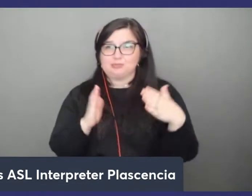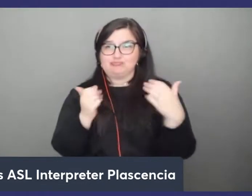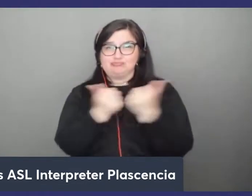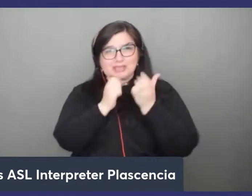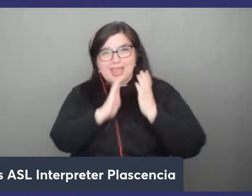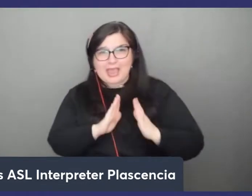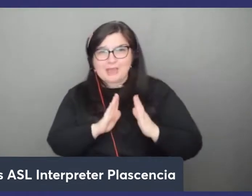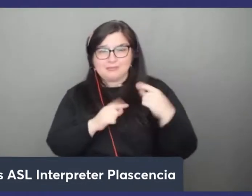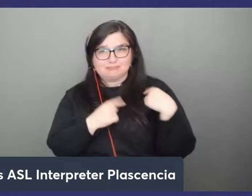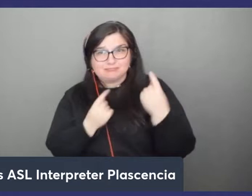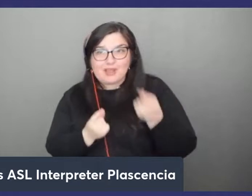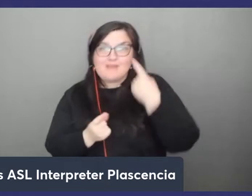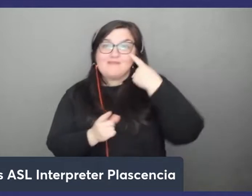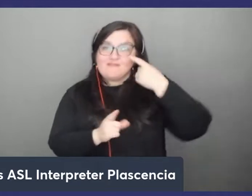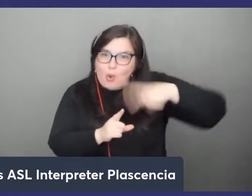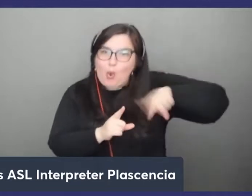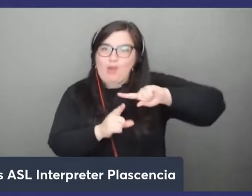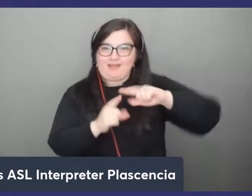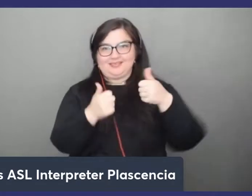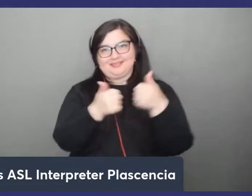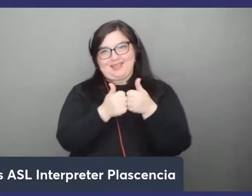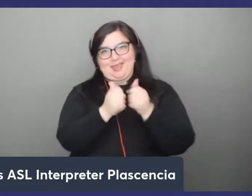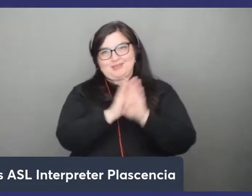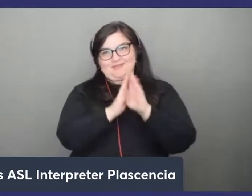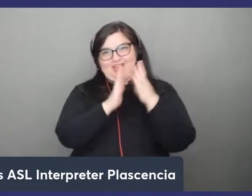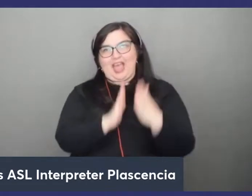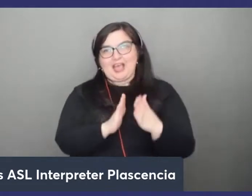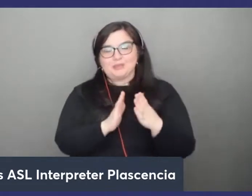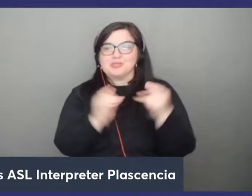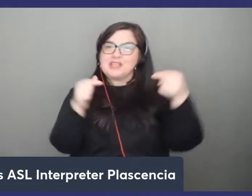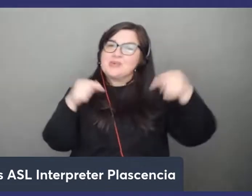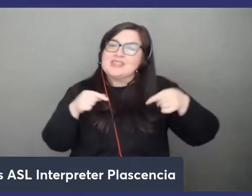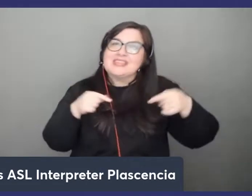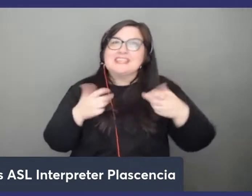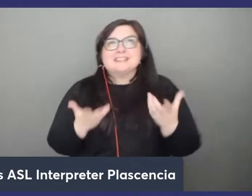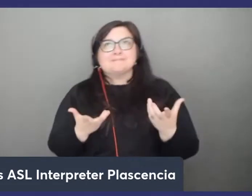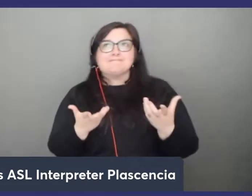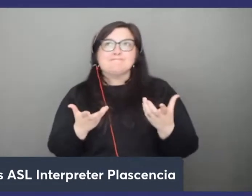And it is a solution that essentially